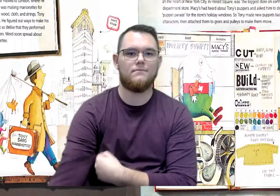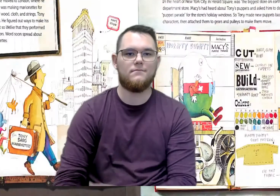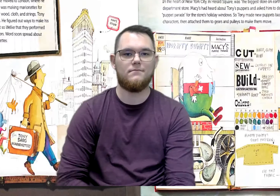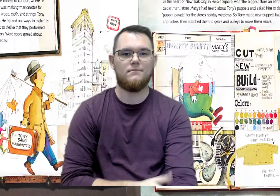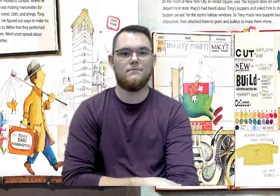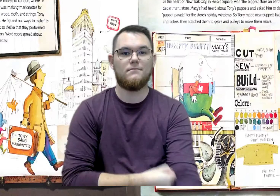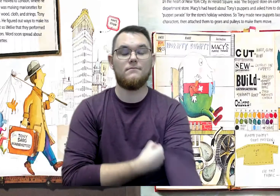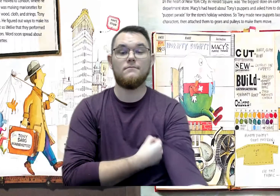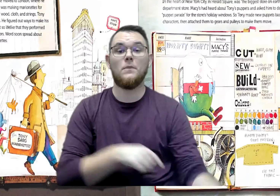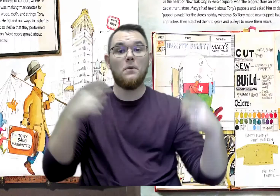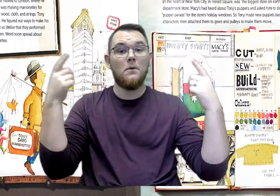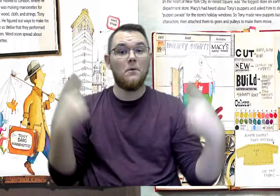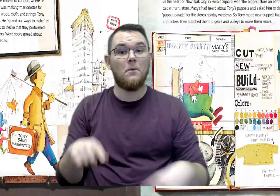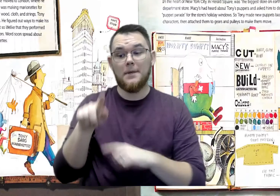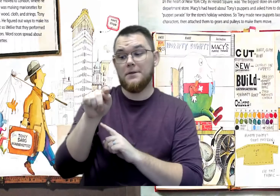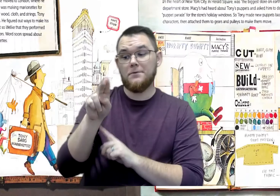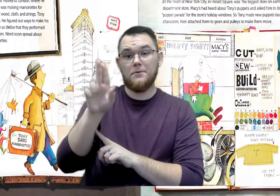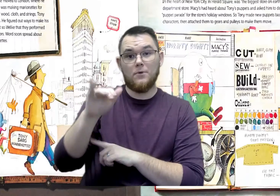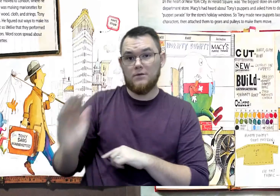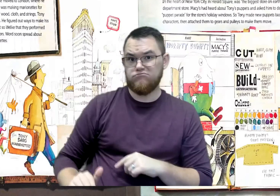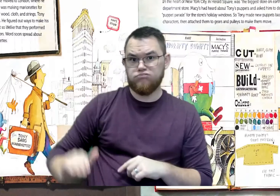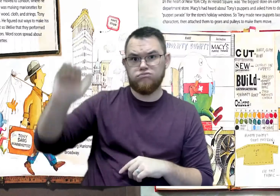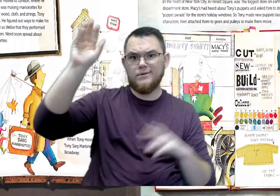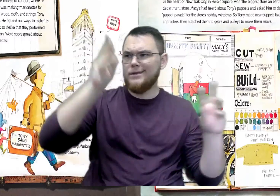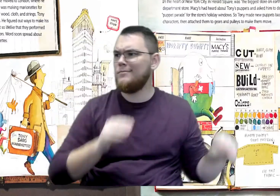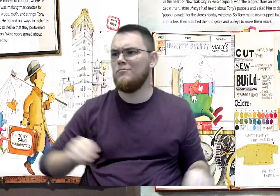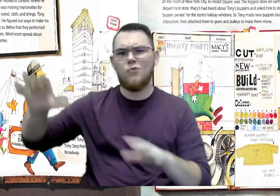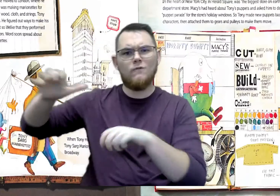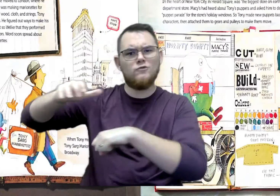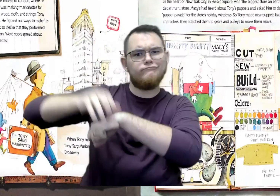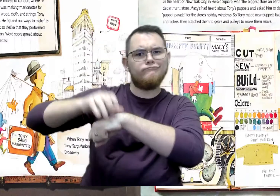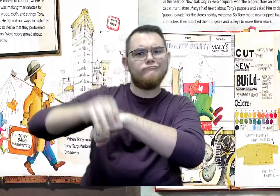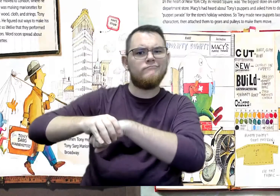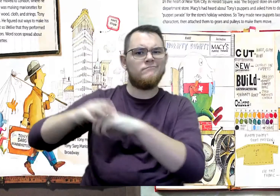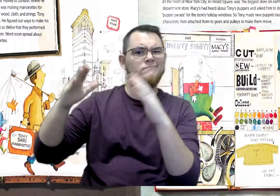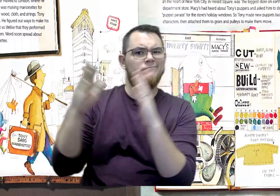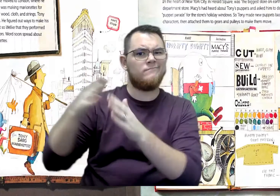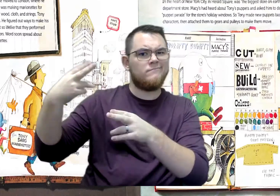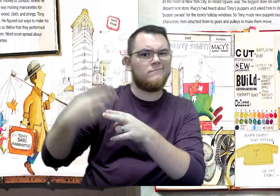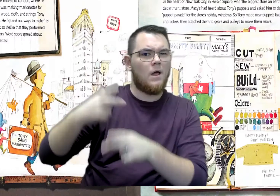When Tony grew up he moved to London, where he discovered that no one was making marionettes